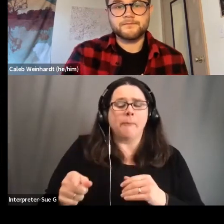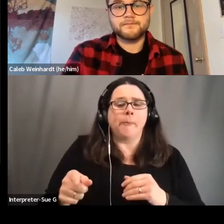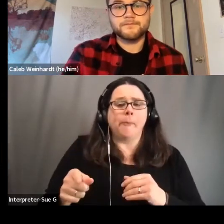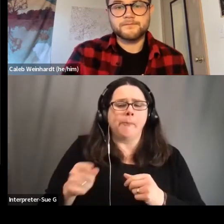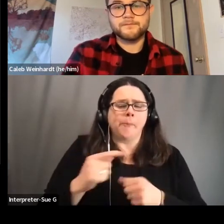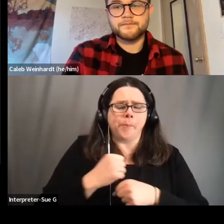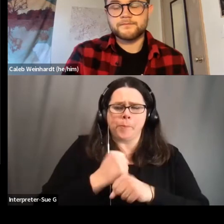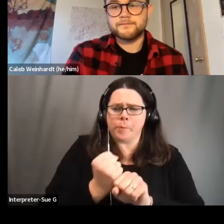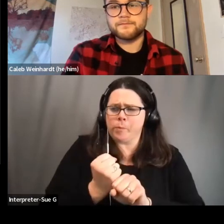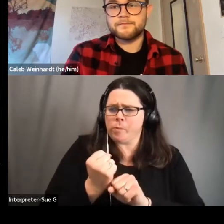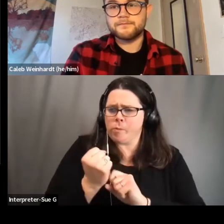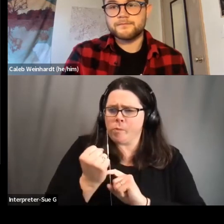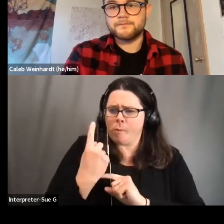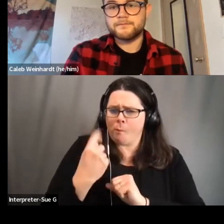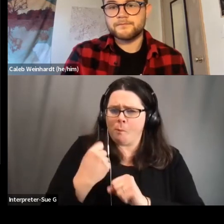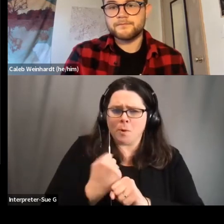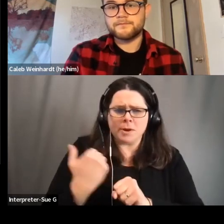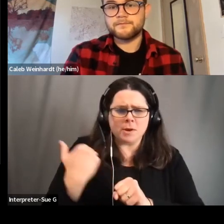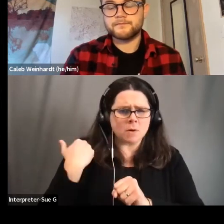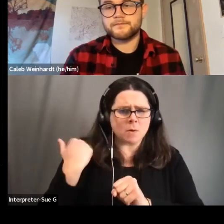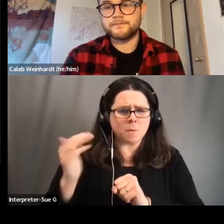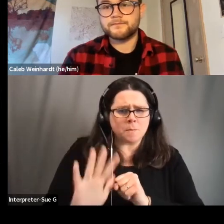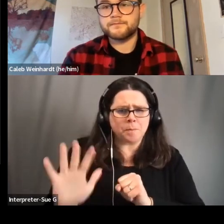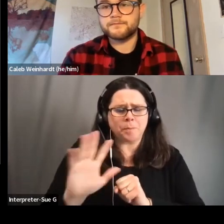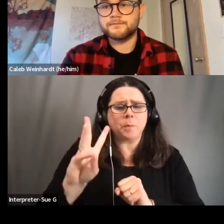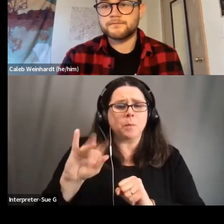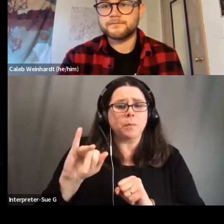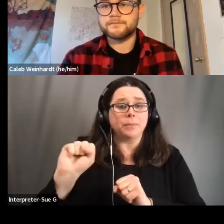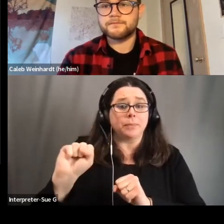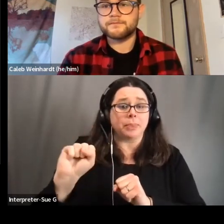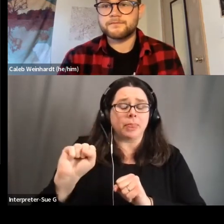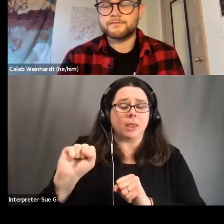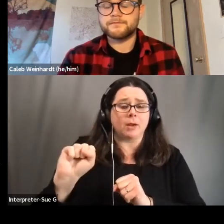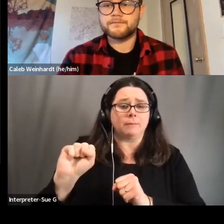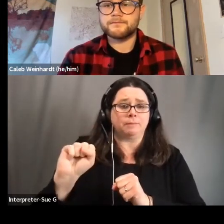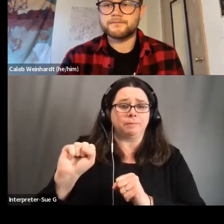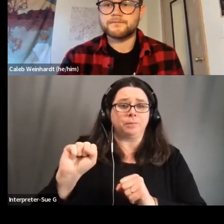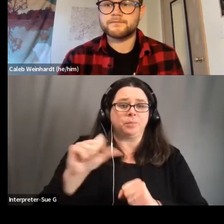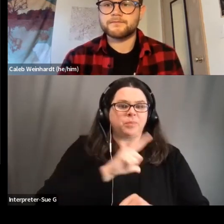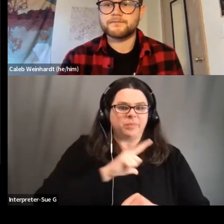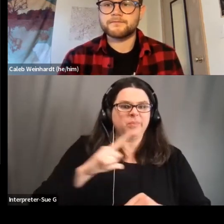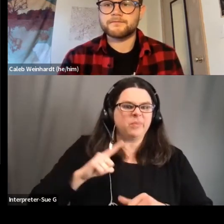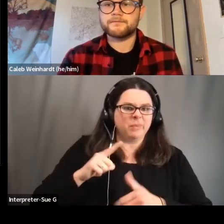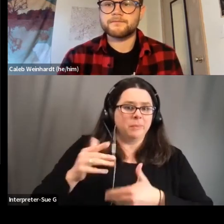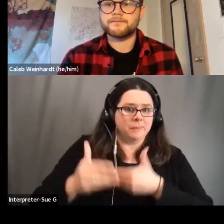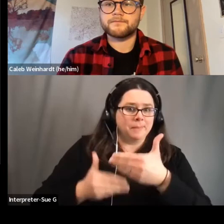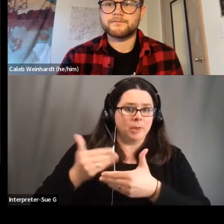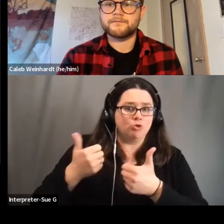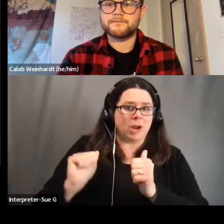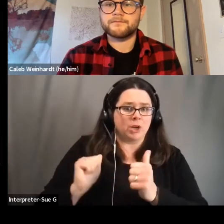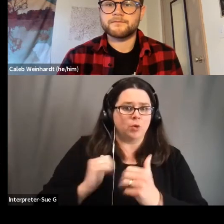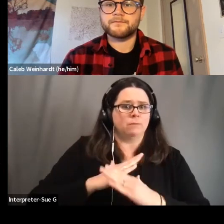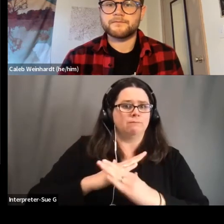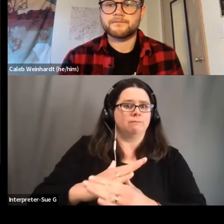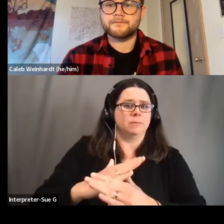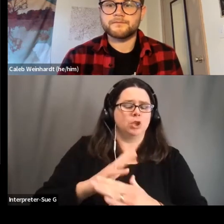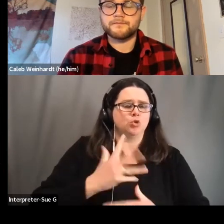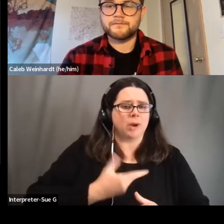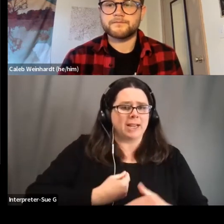I think a year ago when the Wisconsin legislative actions were trying to stop trans youth from playing in sports.